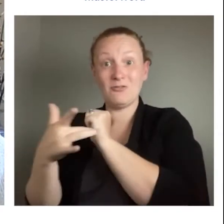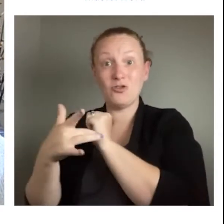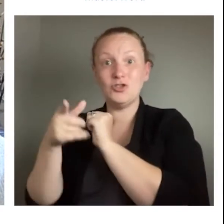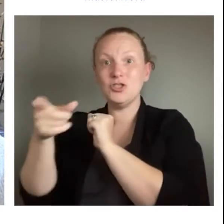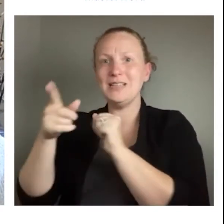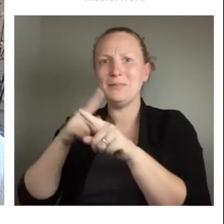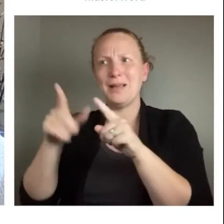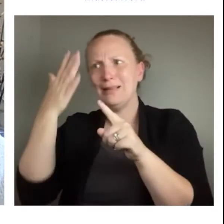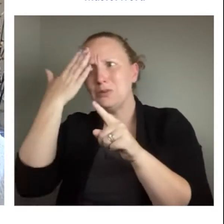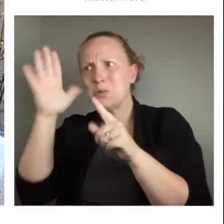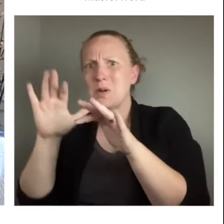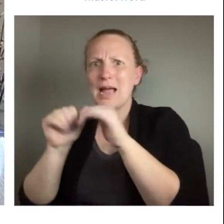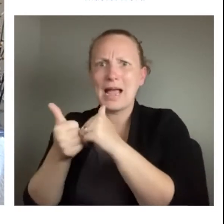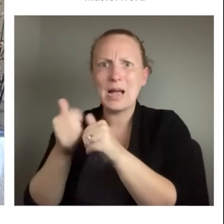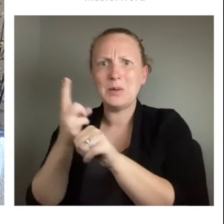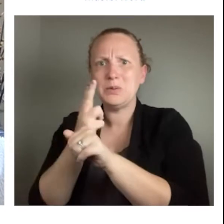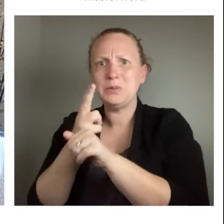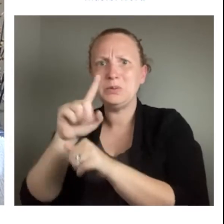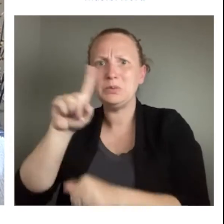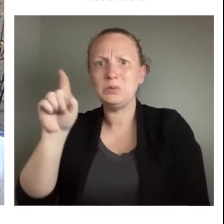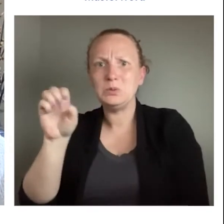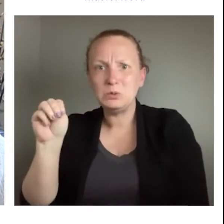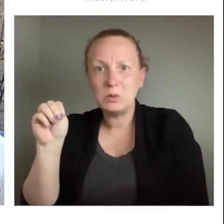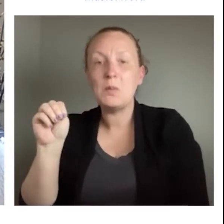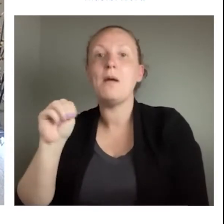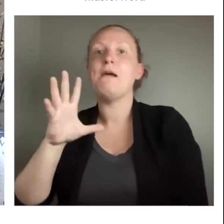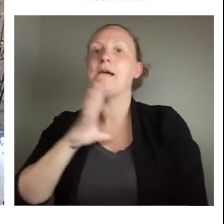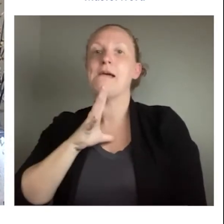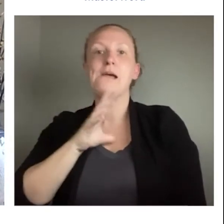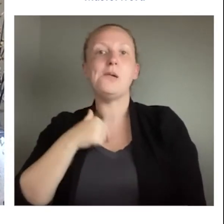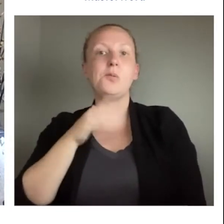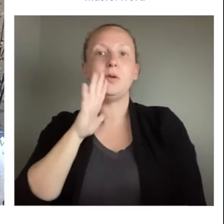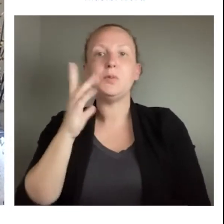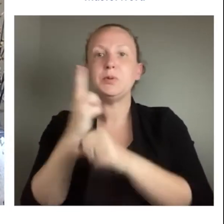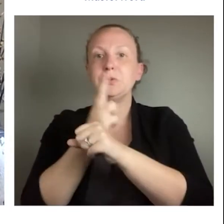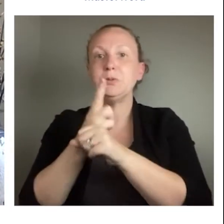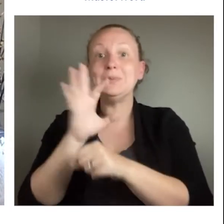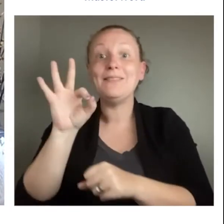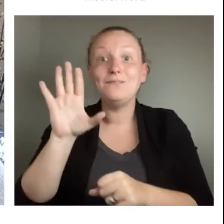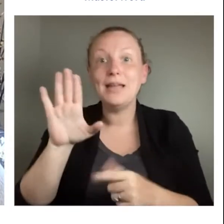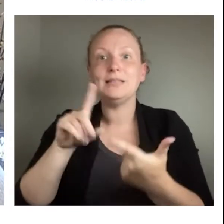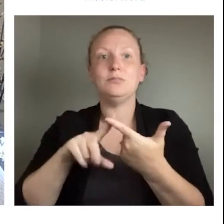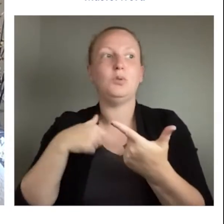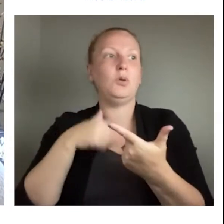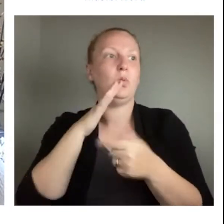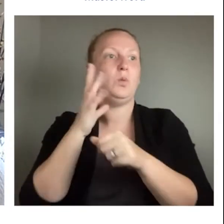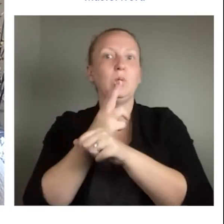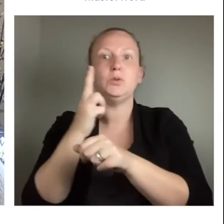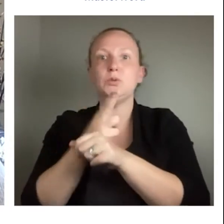into Zoom, we will use our cell phones. We would used WhatsApp. We would use Facebook. Ah, we would use a conference line.